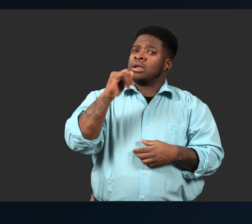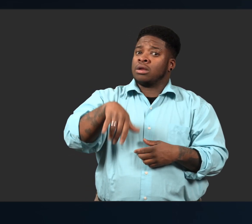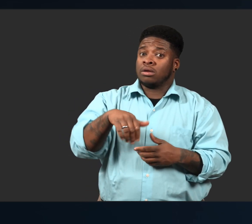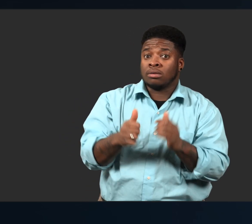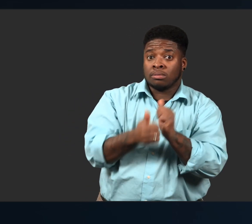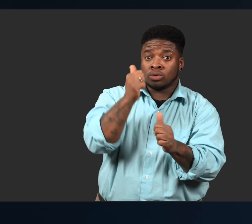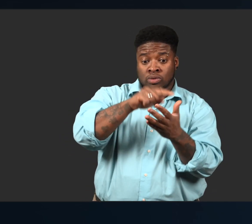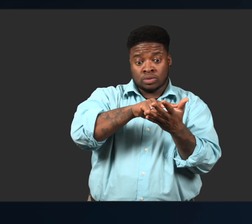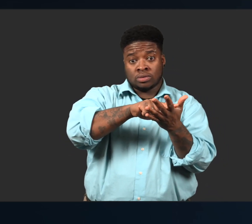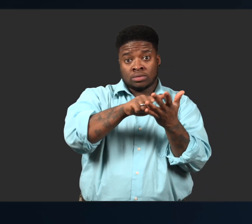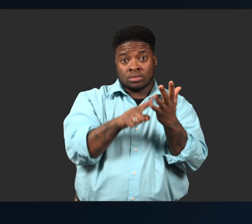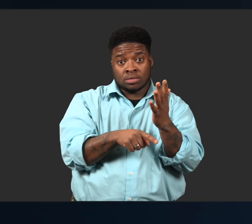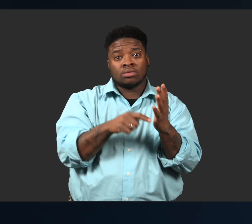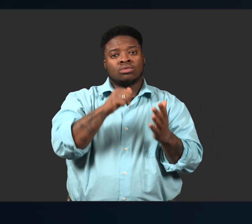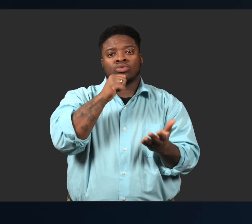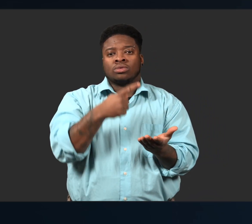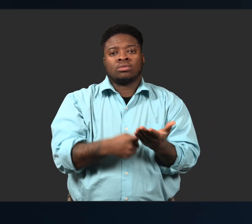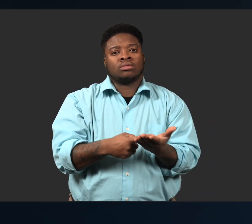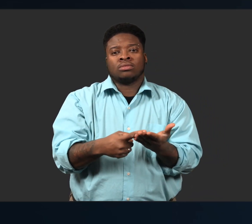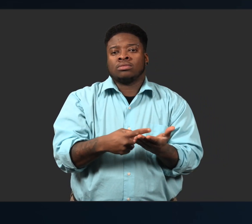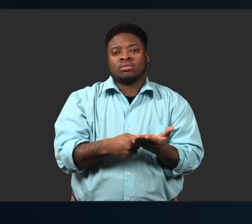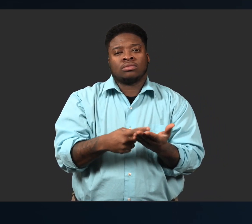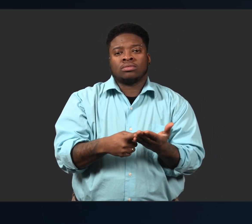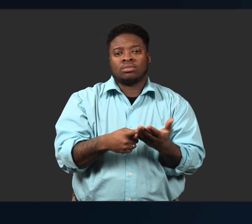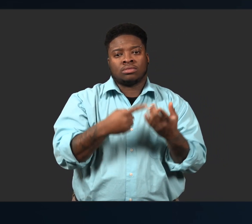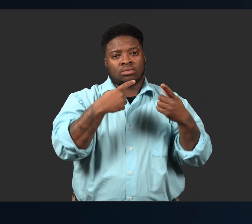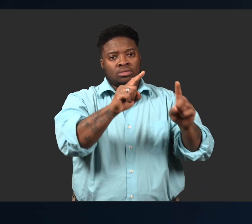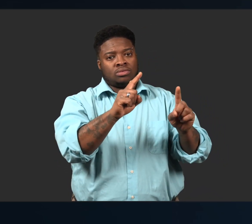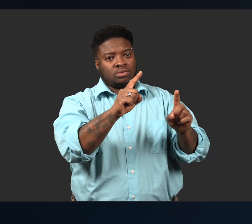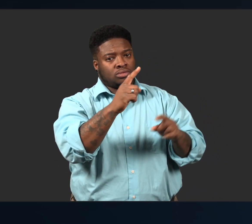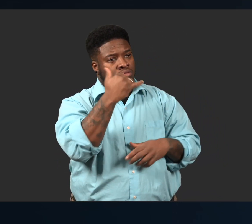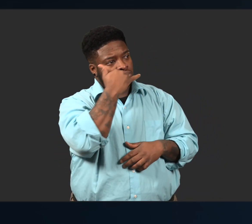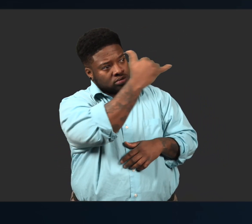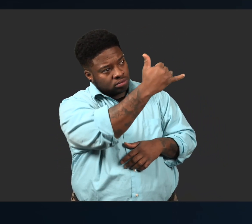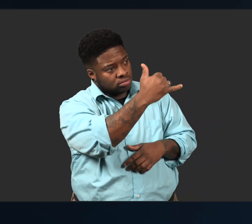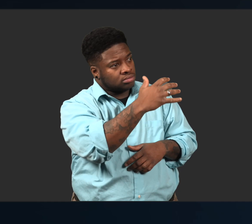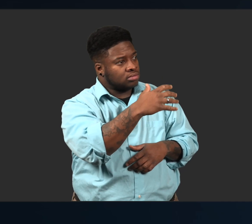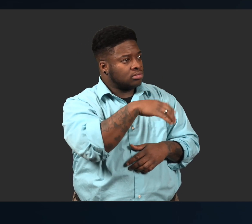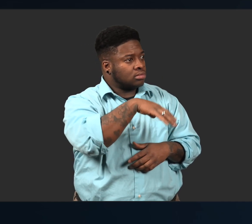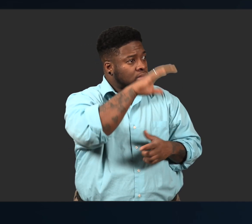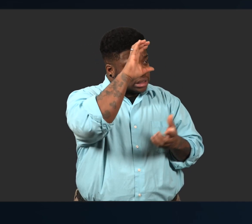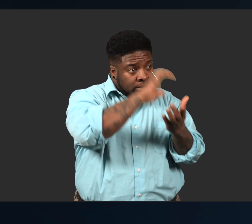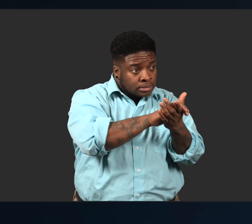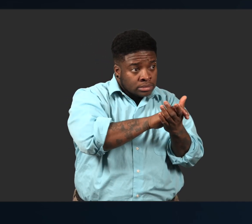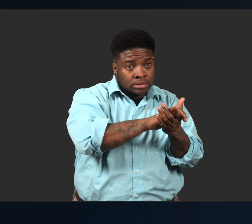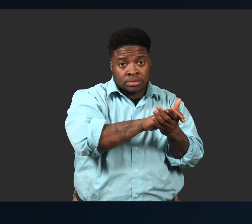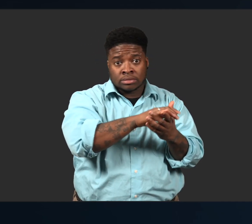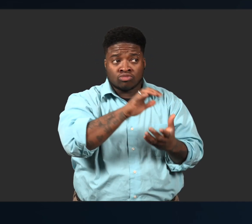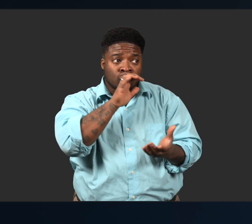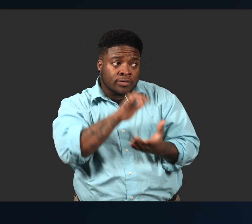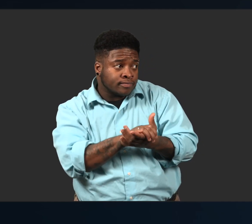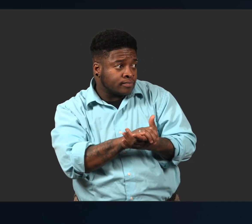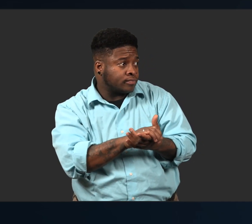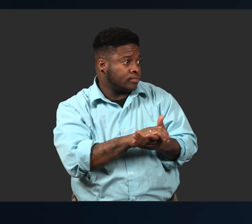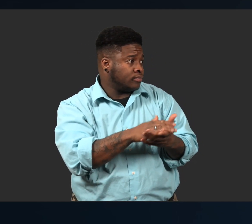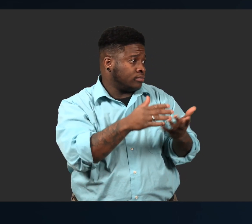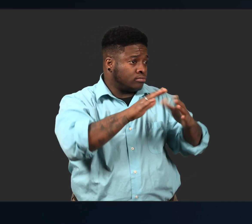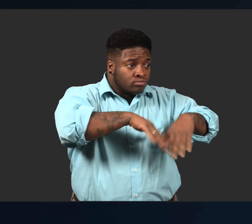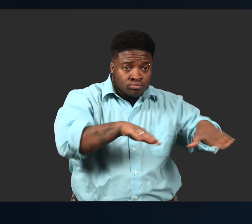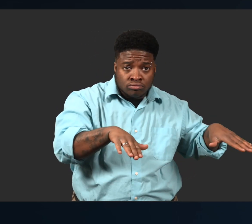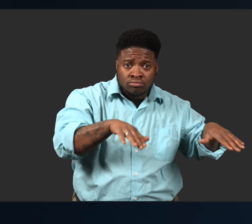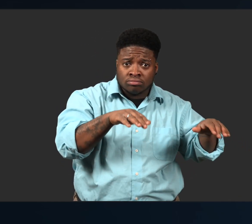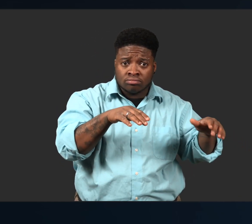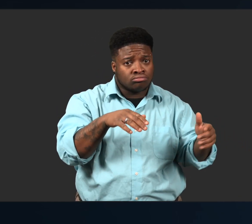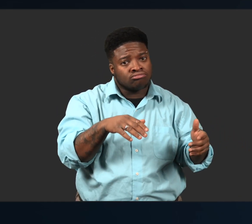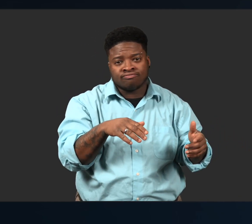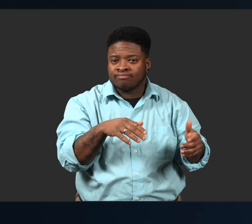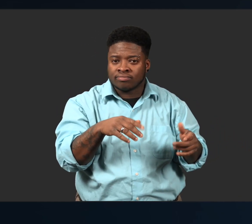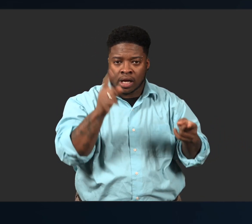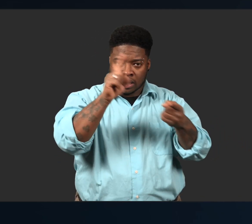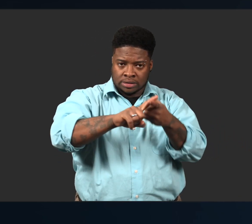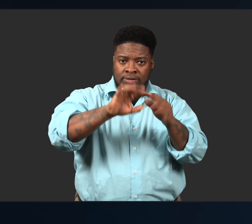During the first two weeks of the program, you don't share anything about treatment with your family.